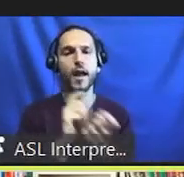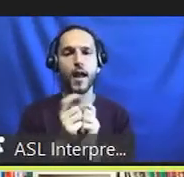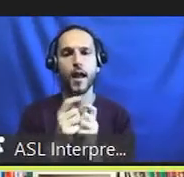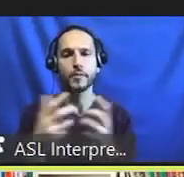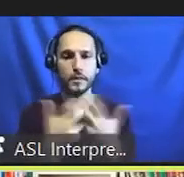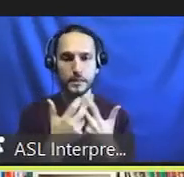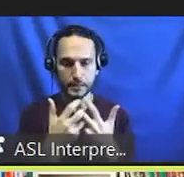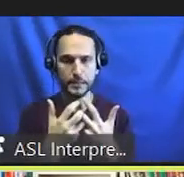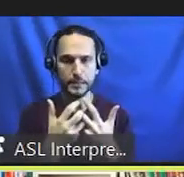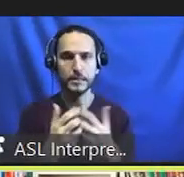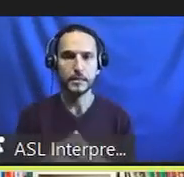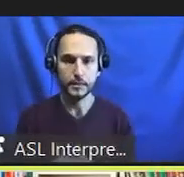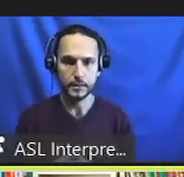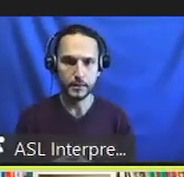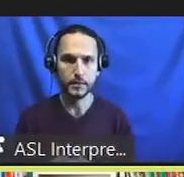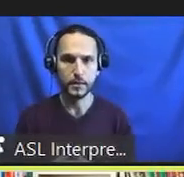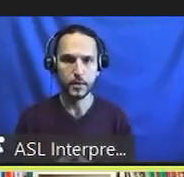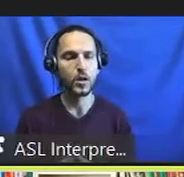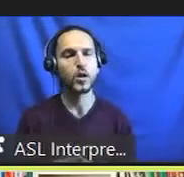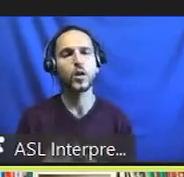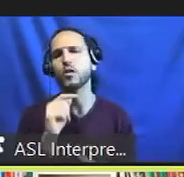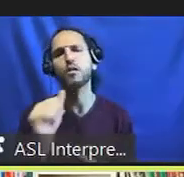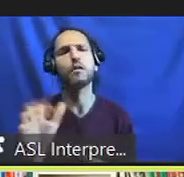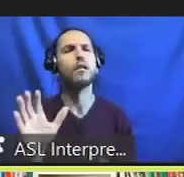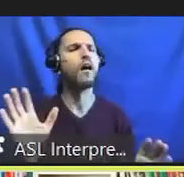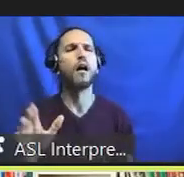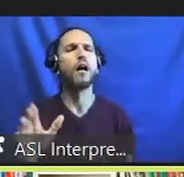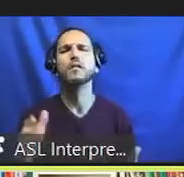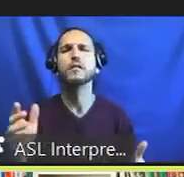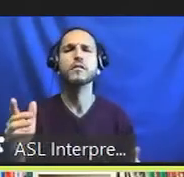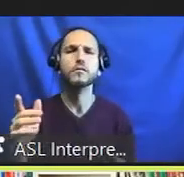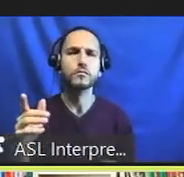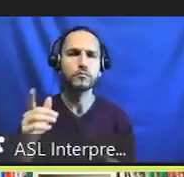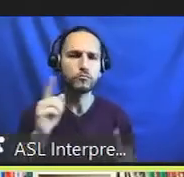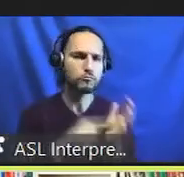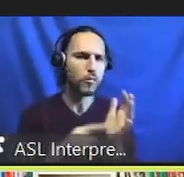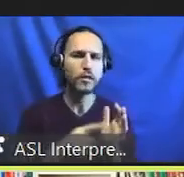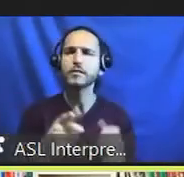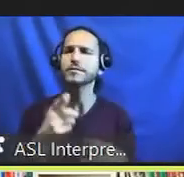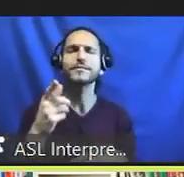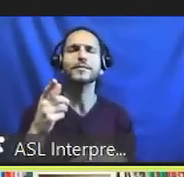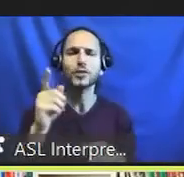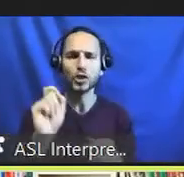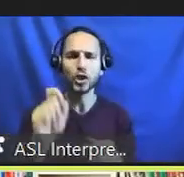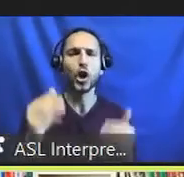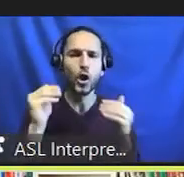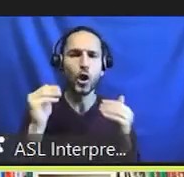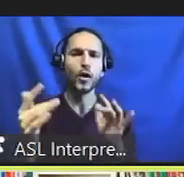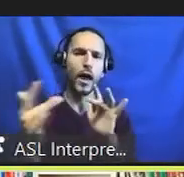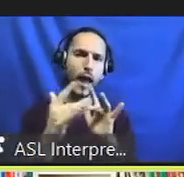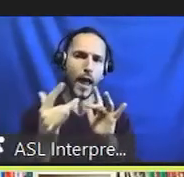that we're talking about, don't wing it. Reach out to us for advice and guidance.